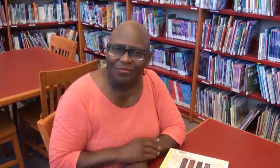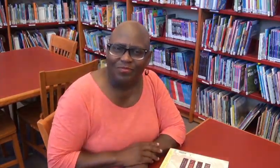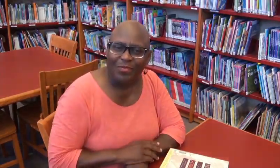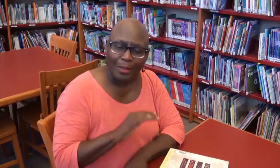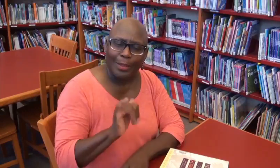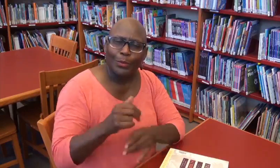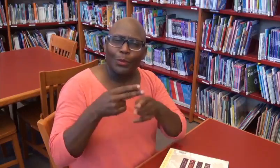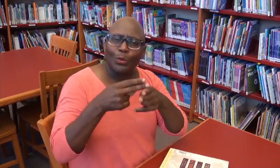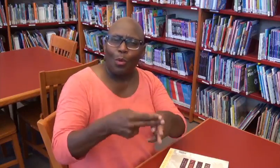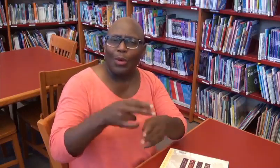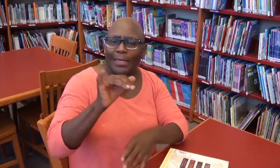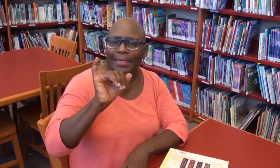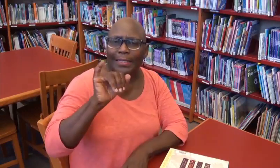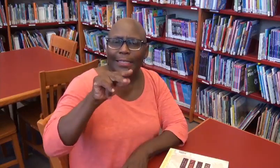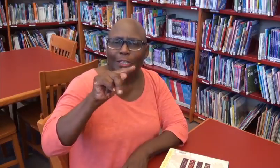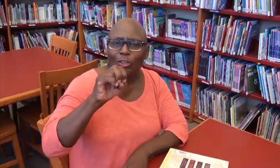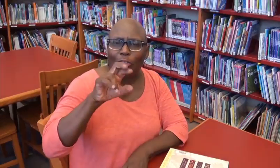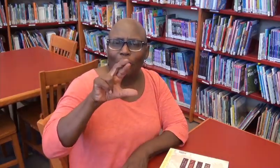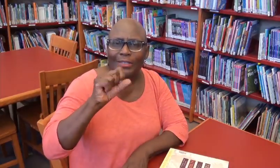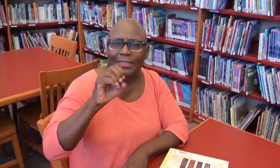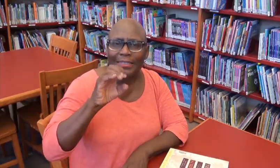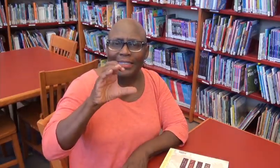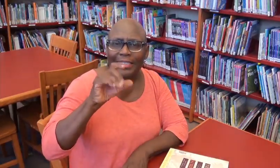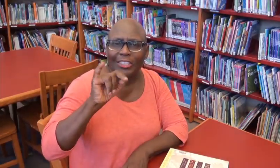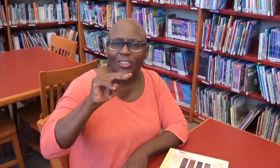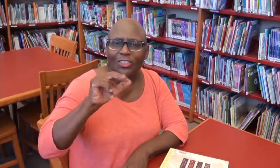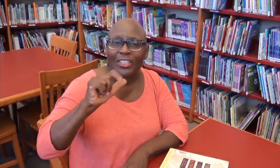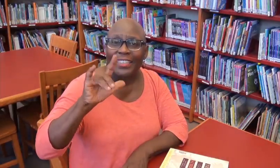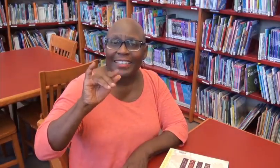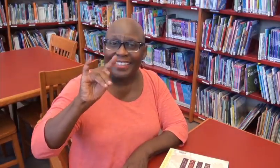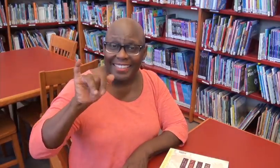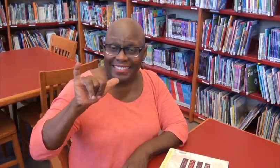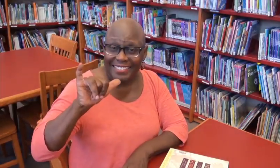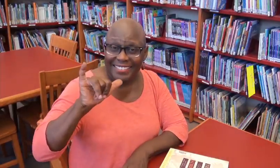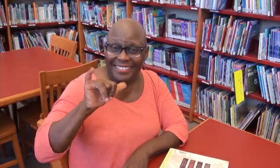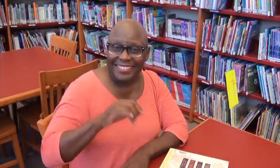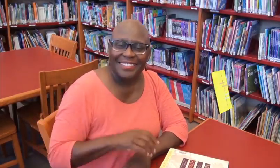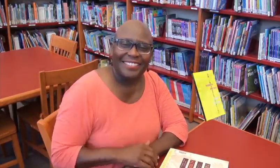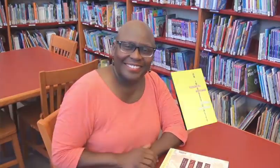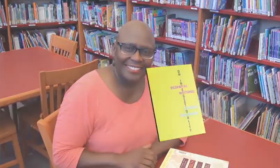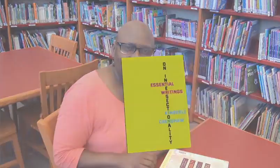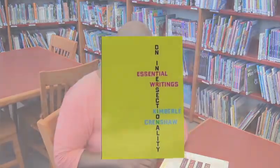This complexity of overlapping elements in people’s identity is called “intersectionality.”